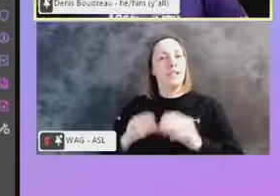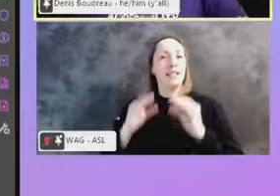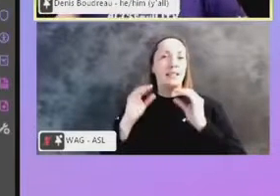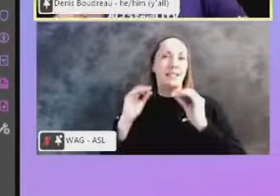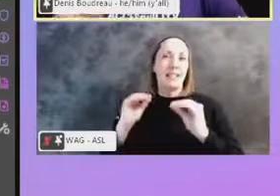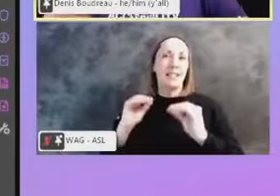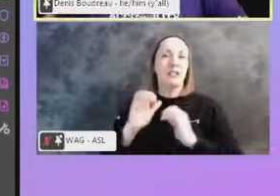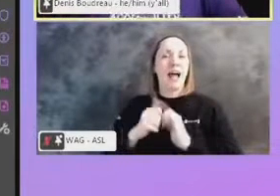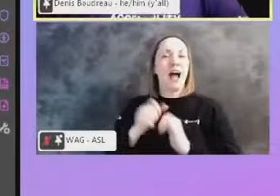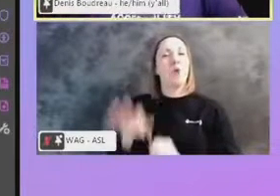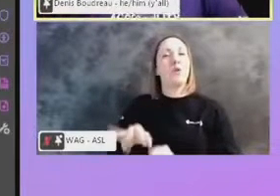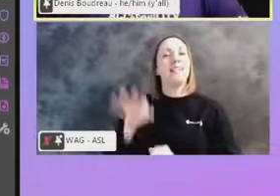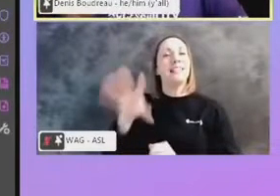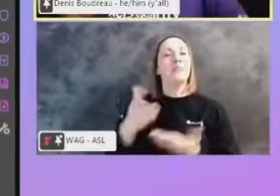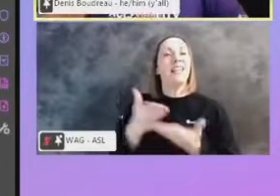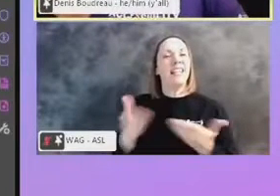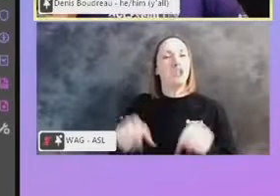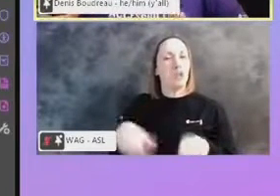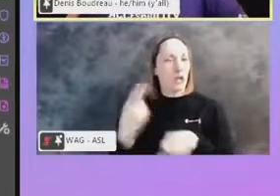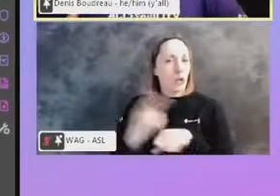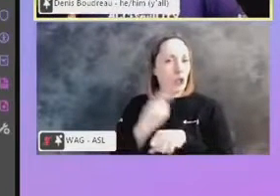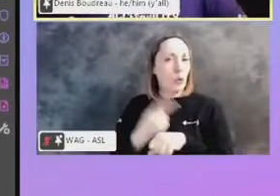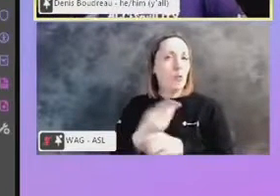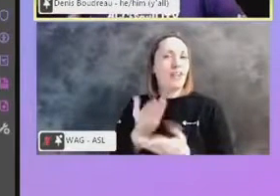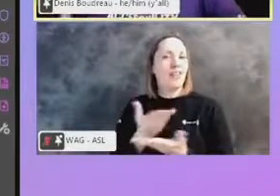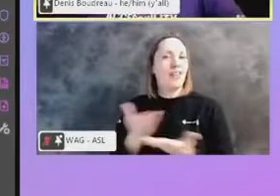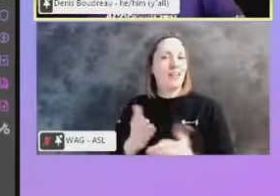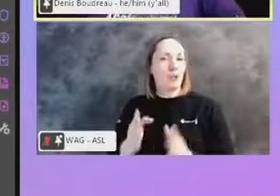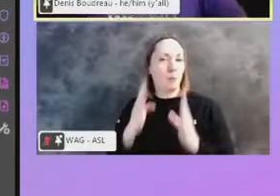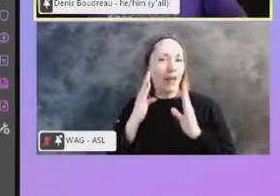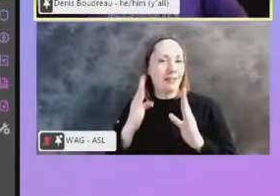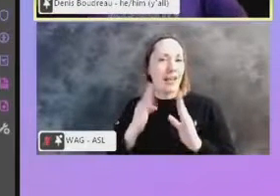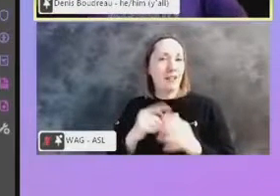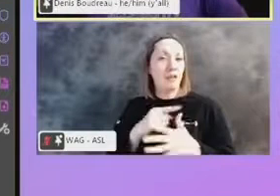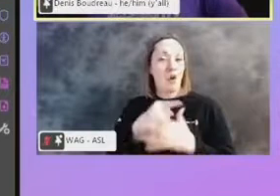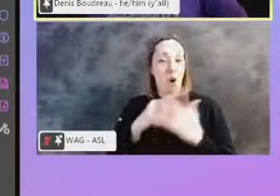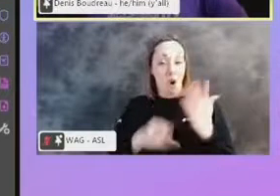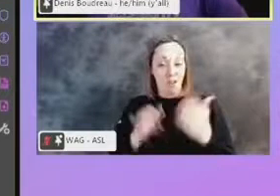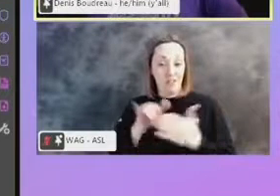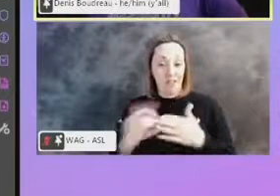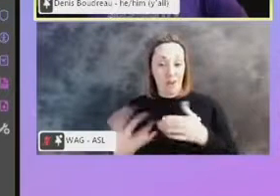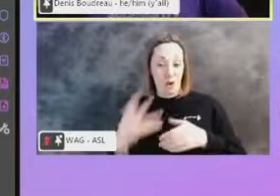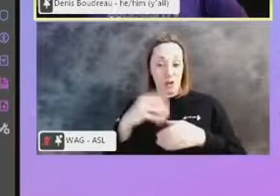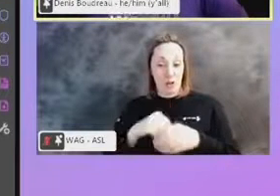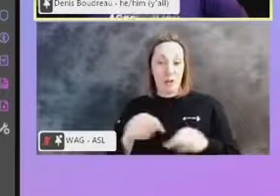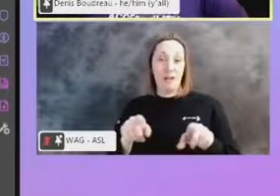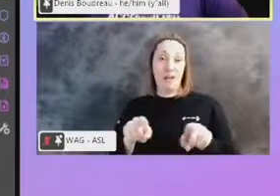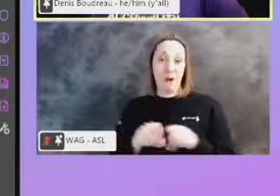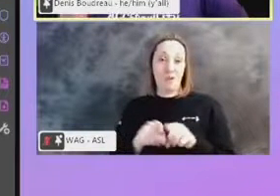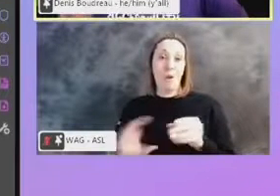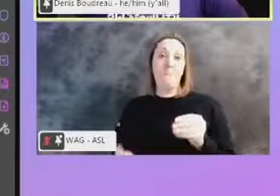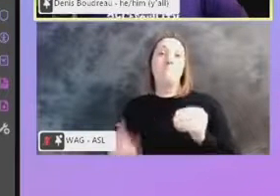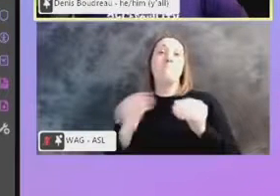people, basically. Teaching about these different things. Teaching about why this matters. Teaching about different tips and tricks you can apply. Things you should